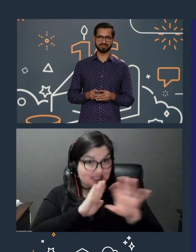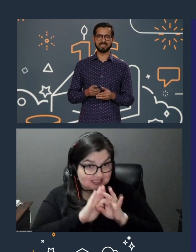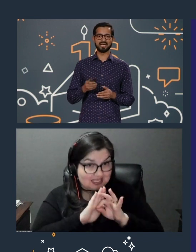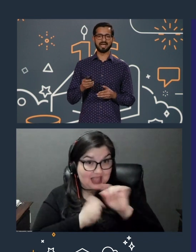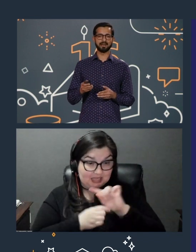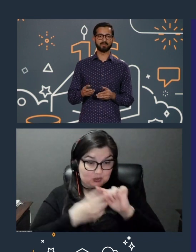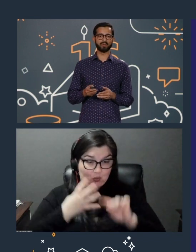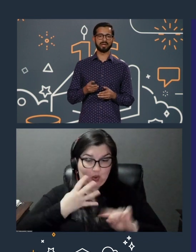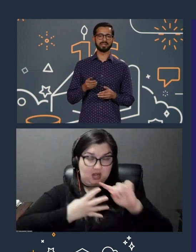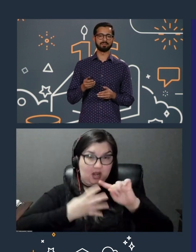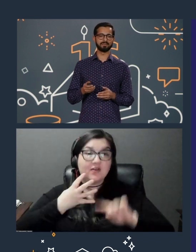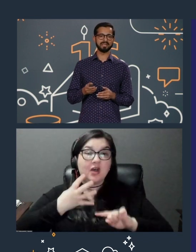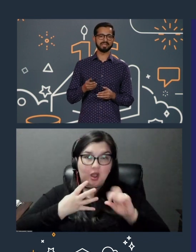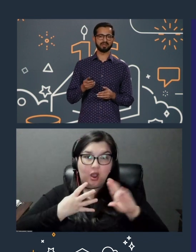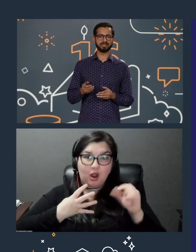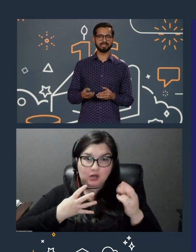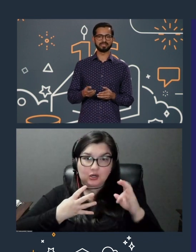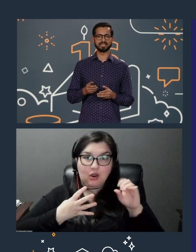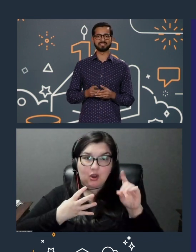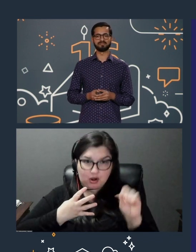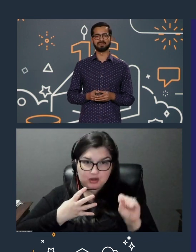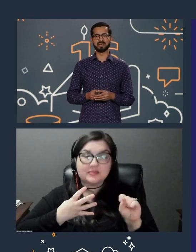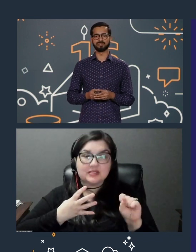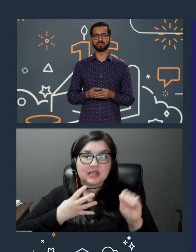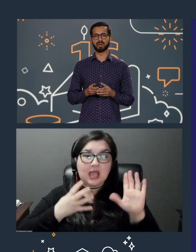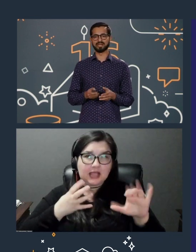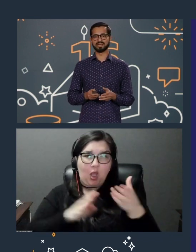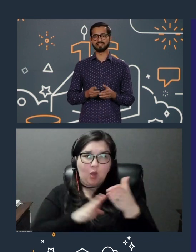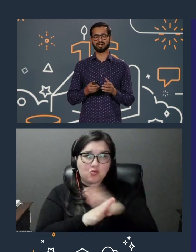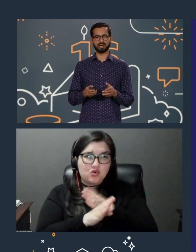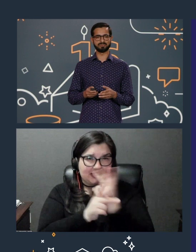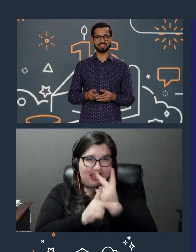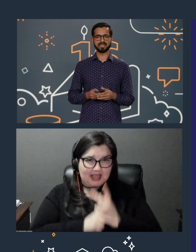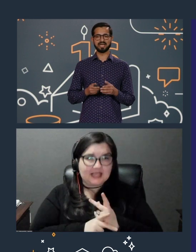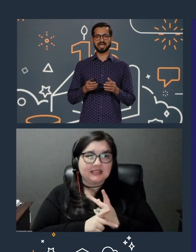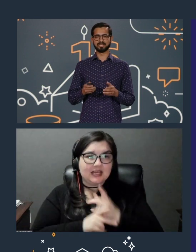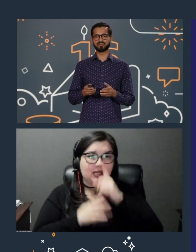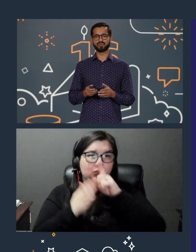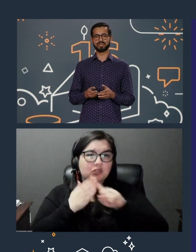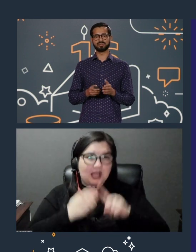and provide a pre calculated checksum value to validate the object and storage